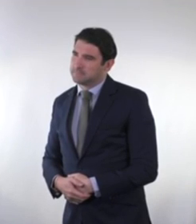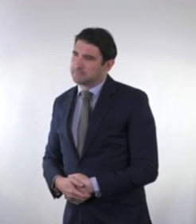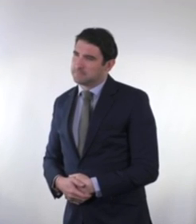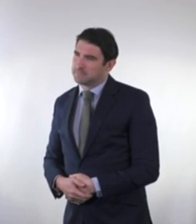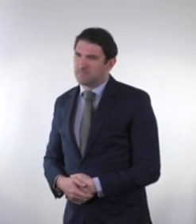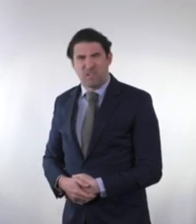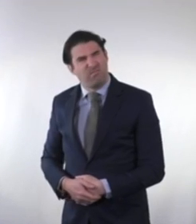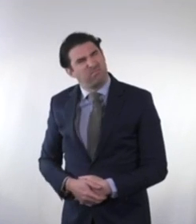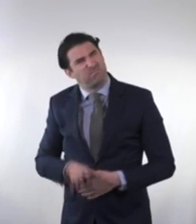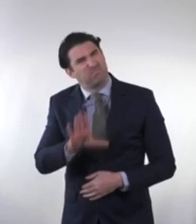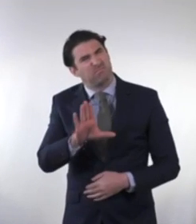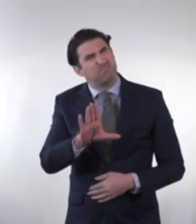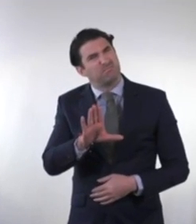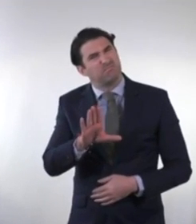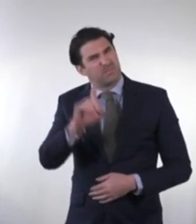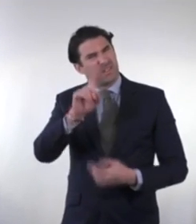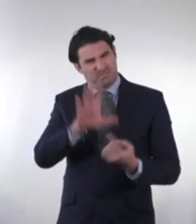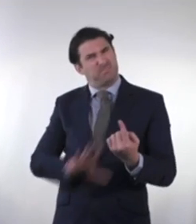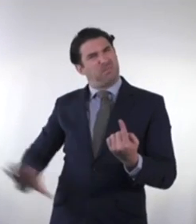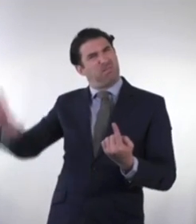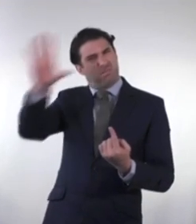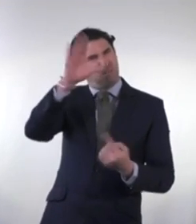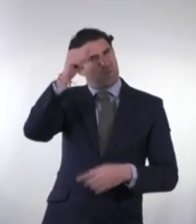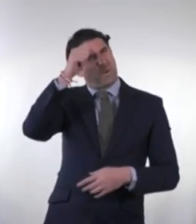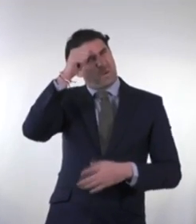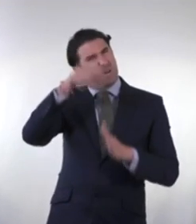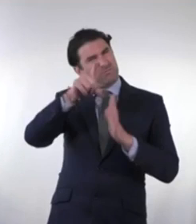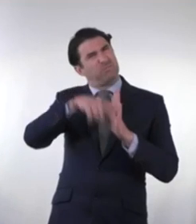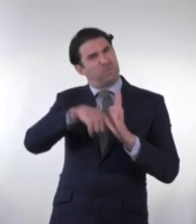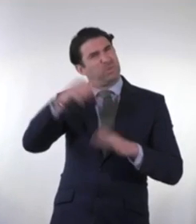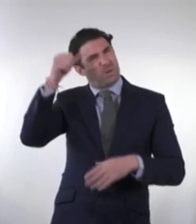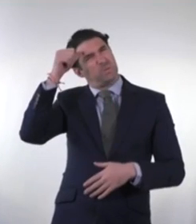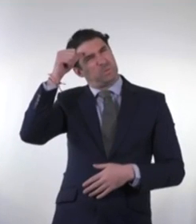make sure we give everybody the protection that they need. That is what this Government will do.